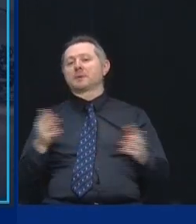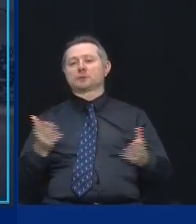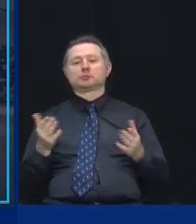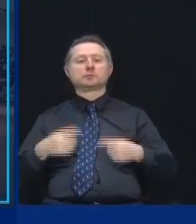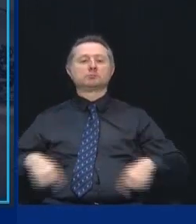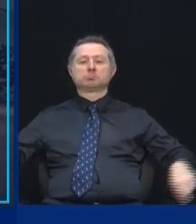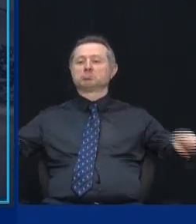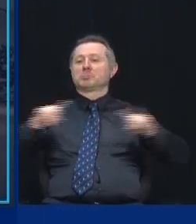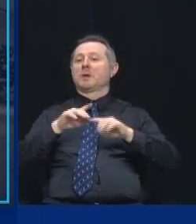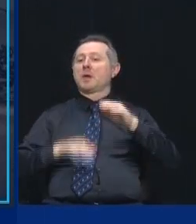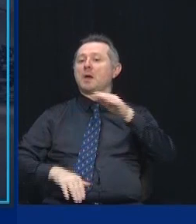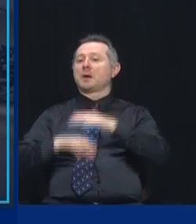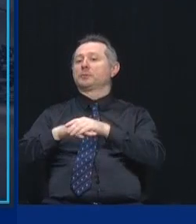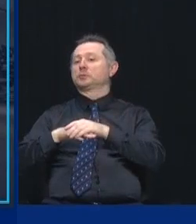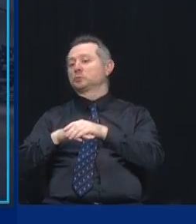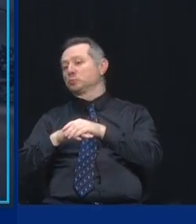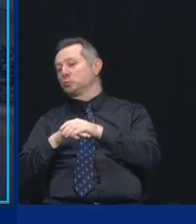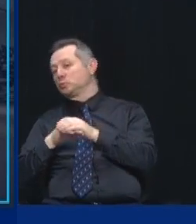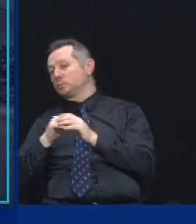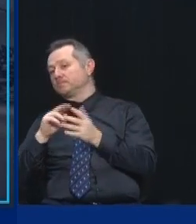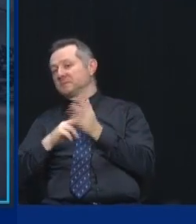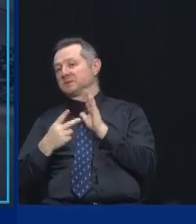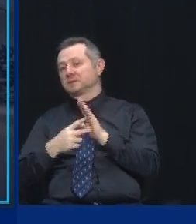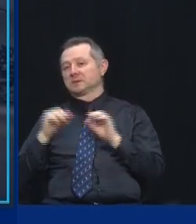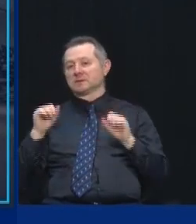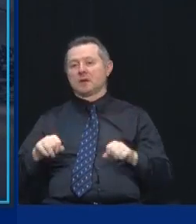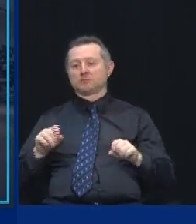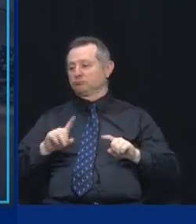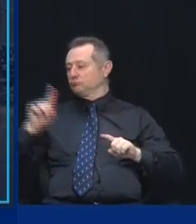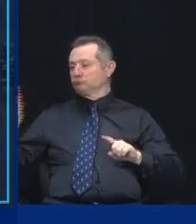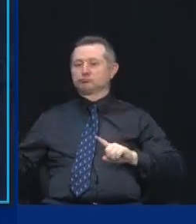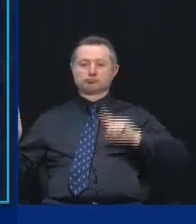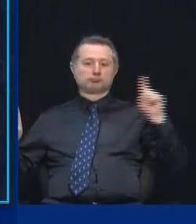SO, THIS ROOM HAS A CAPACITY RESTRICTION.